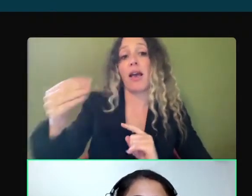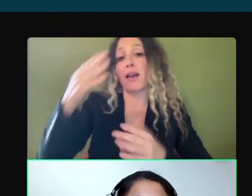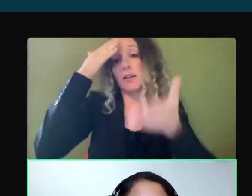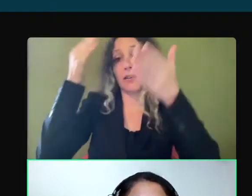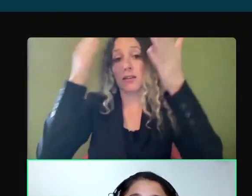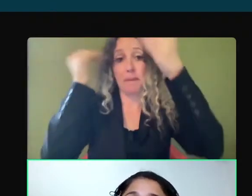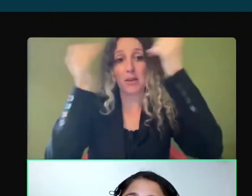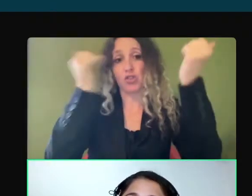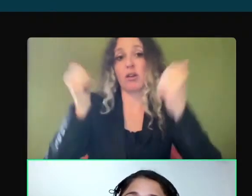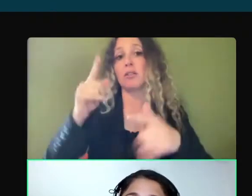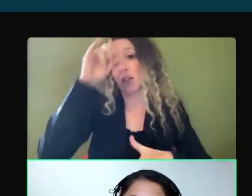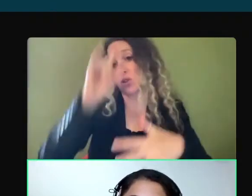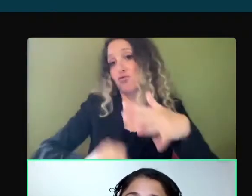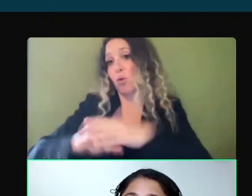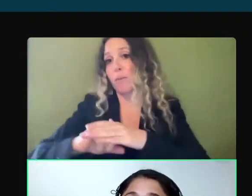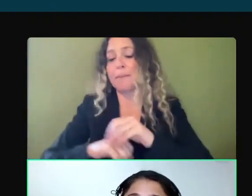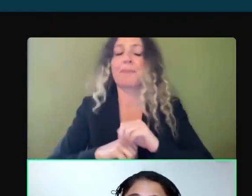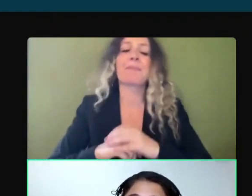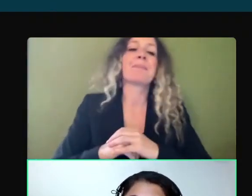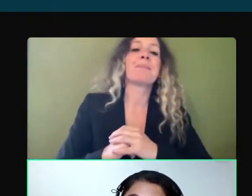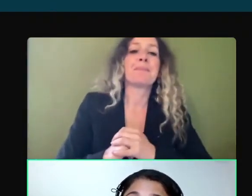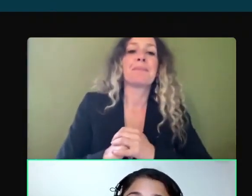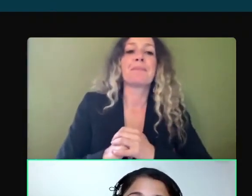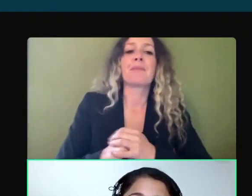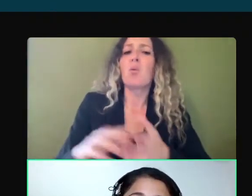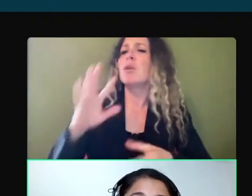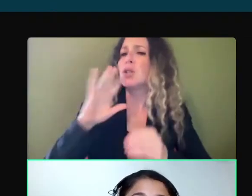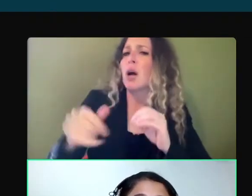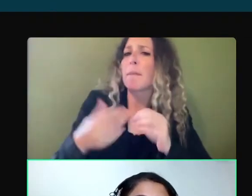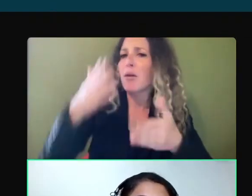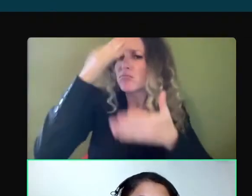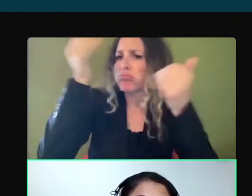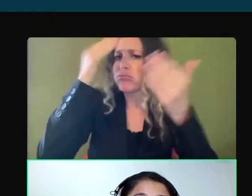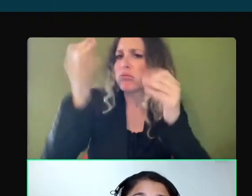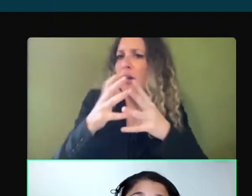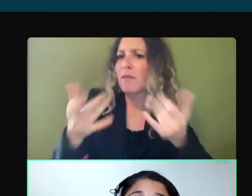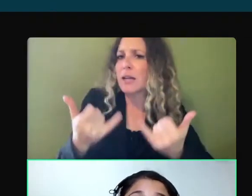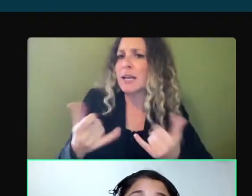but it's actually a little bit different than some of these other conditions. So for example,